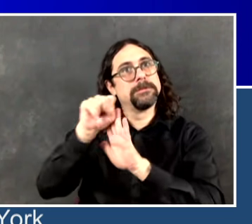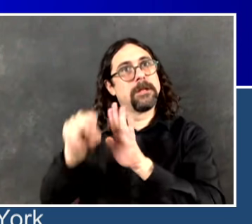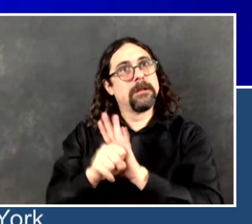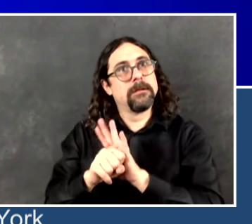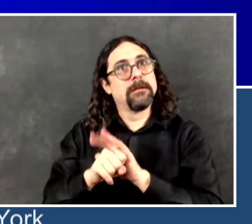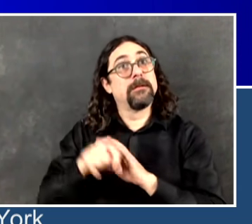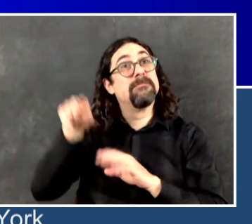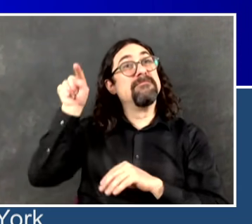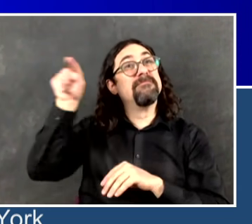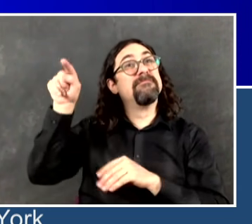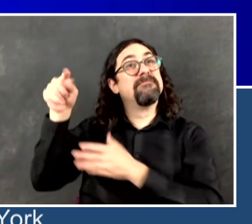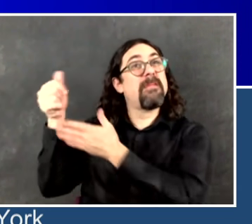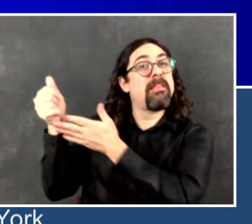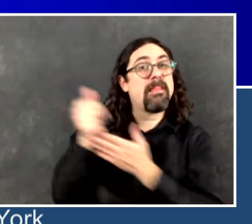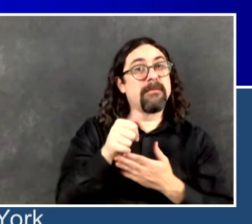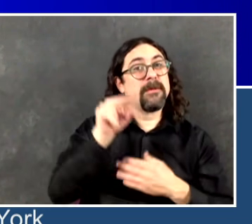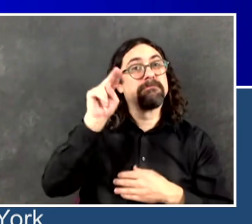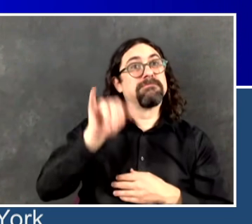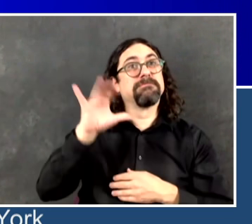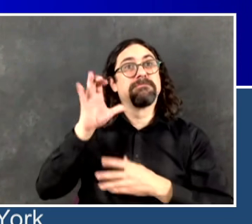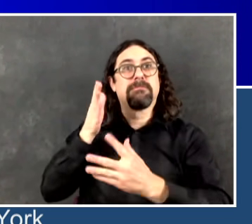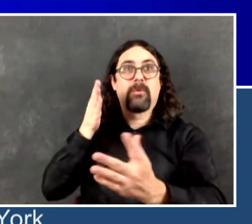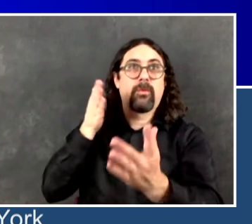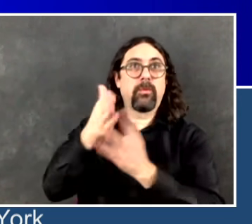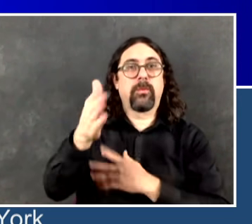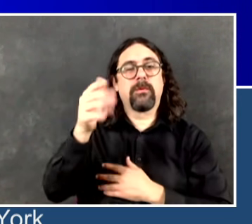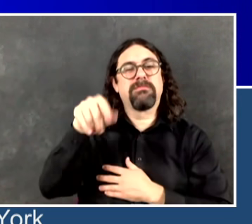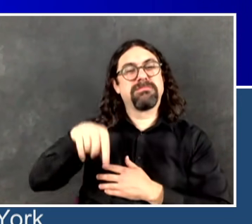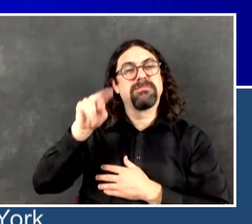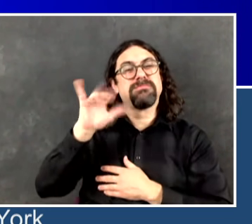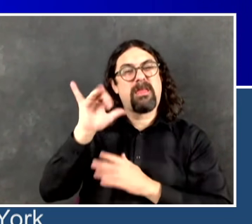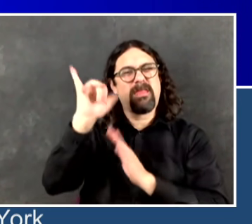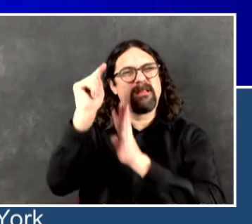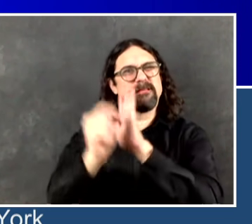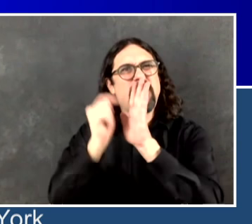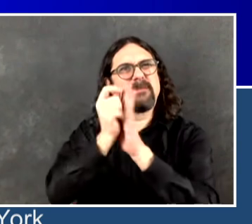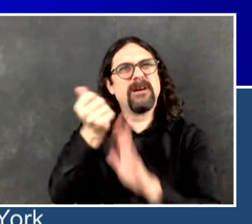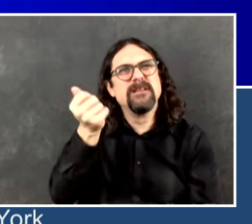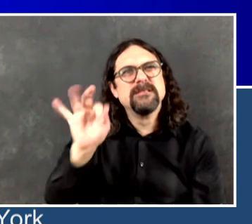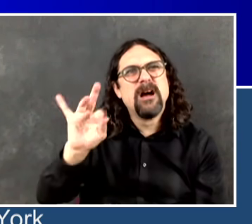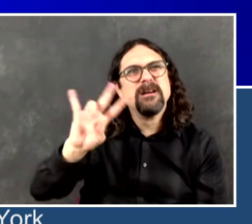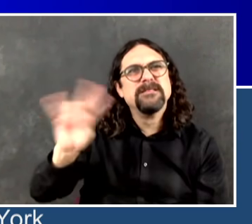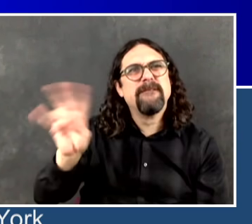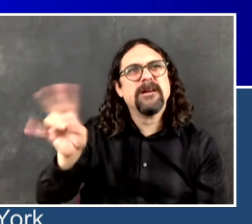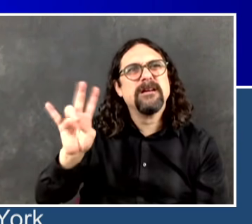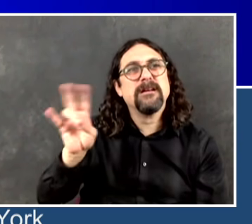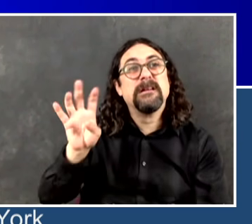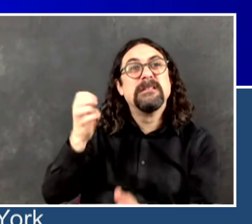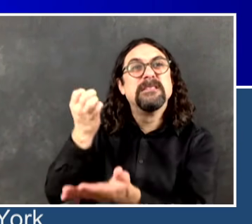SURVIVE THE FISCAL CRISIS OF 1970s. OE NOF THE GREAT